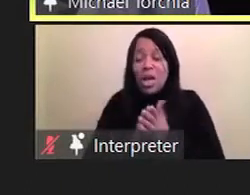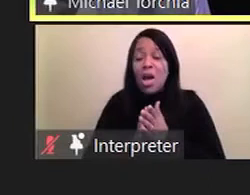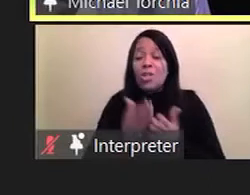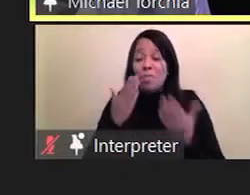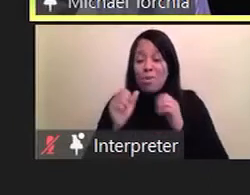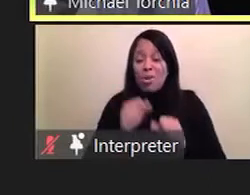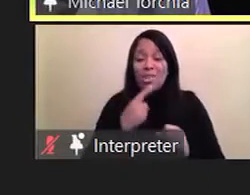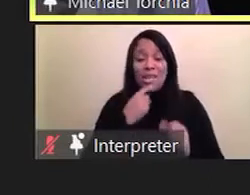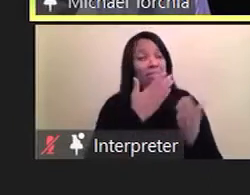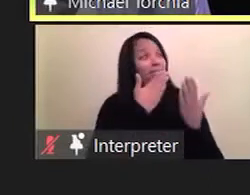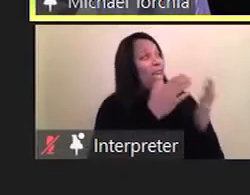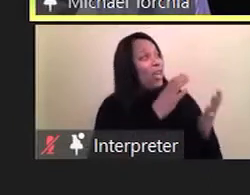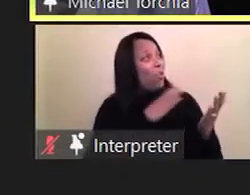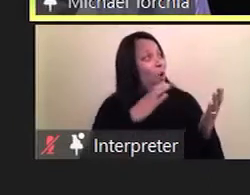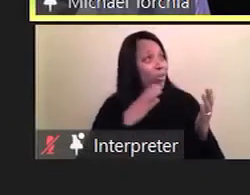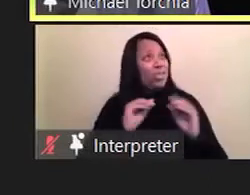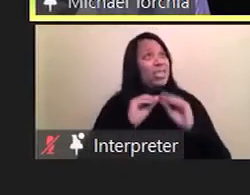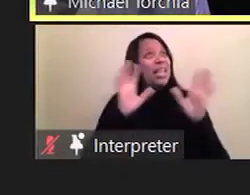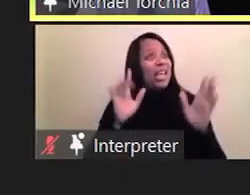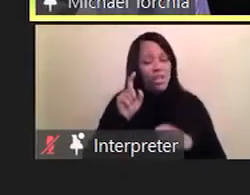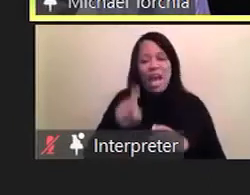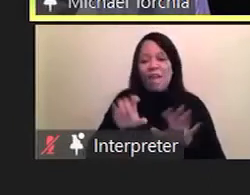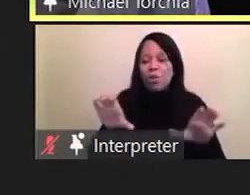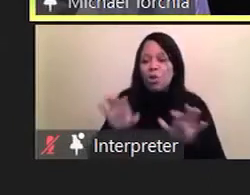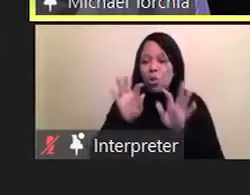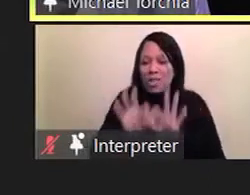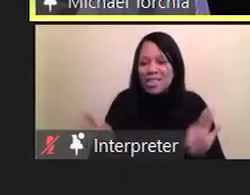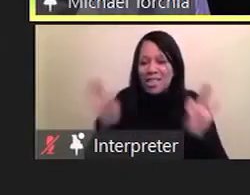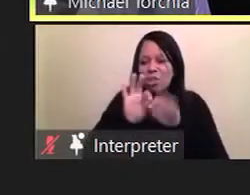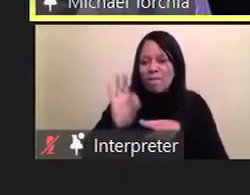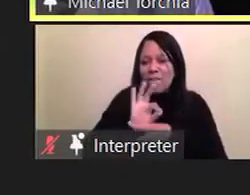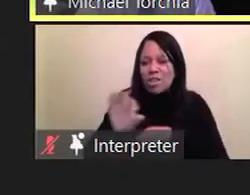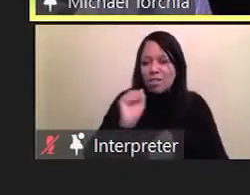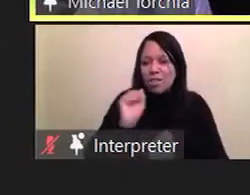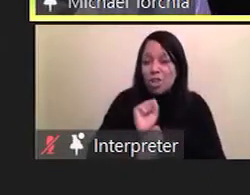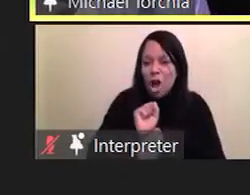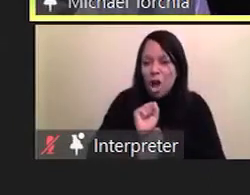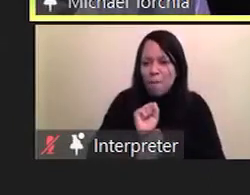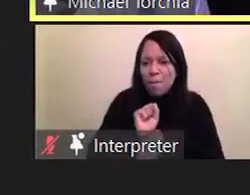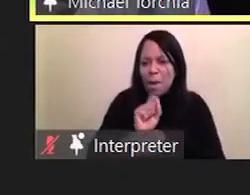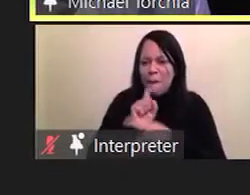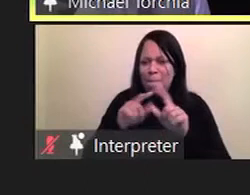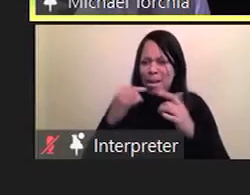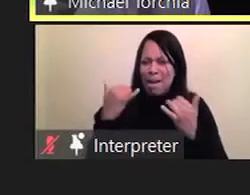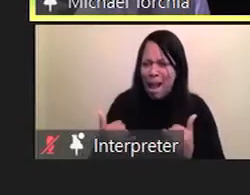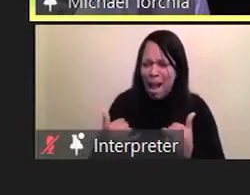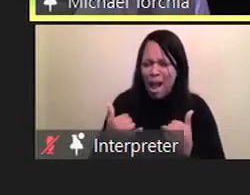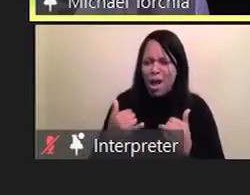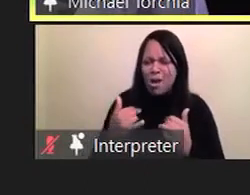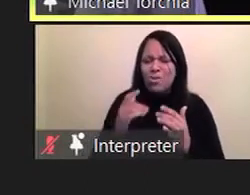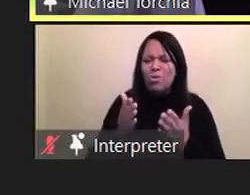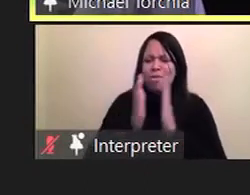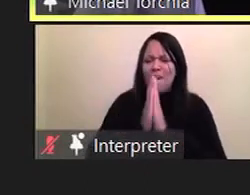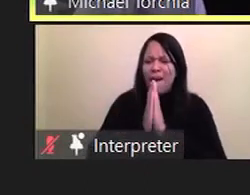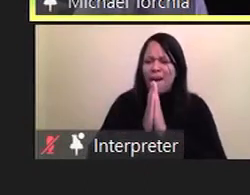So they have to be able to perform the essential functions. Well, first of all, what falls under the definition of just disability?